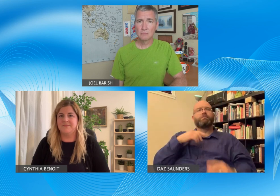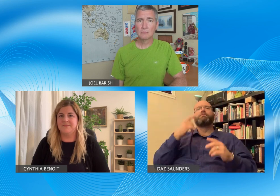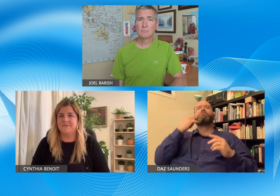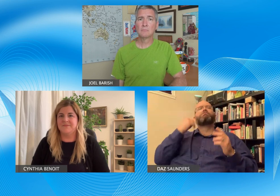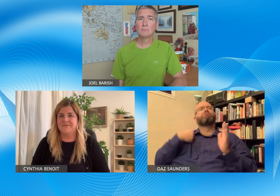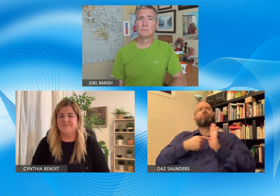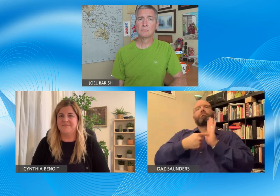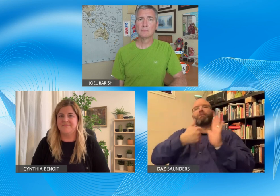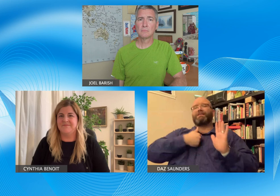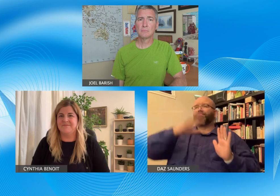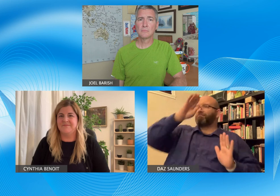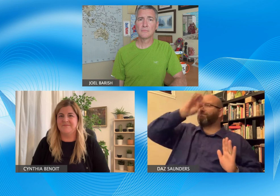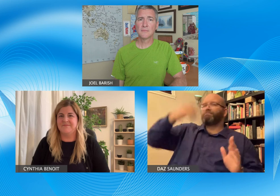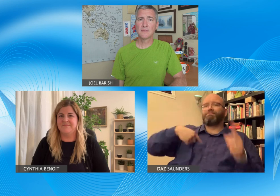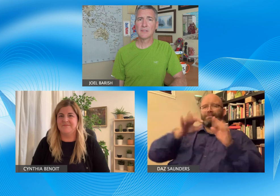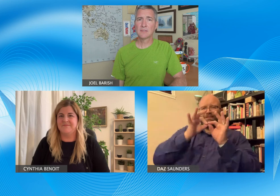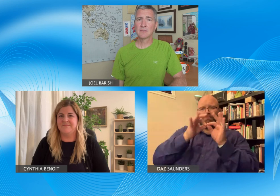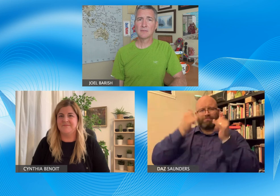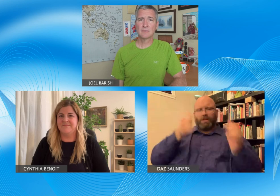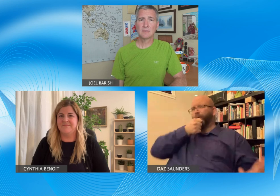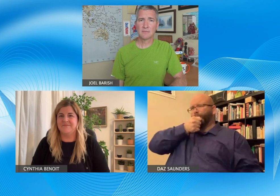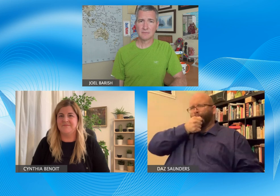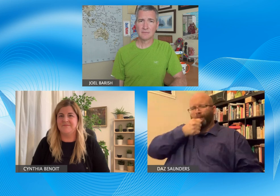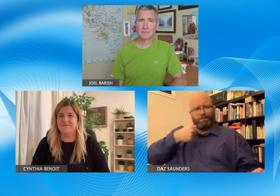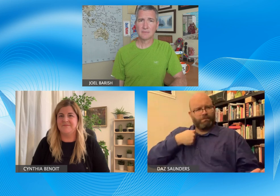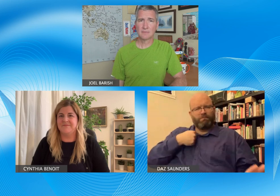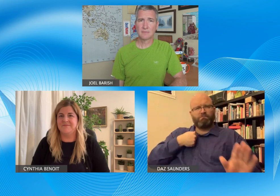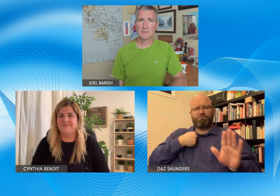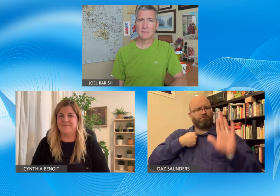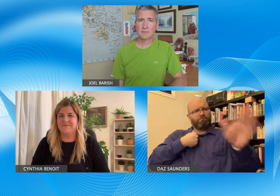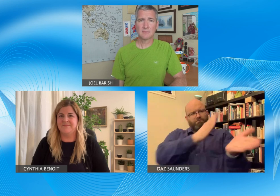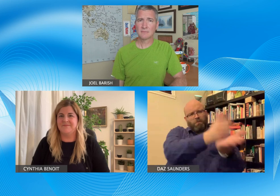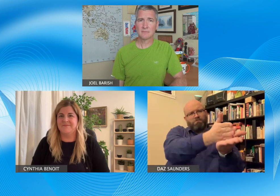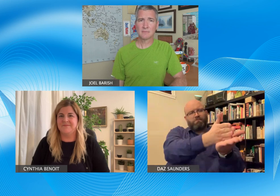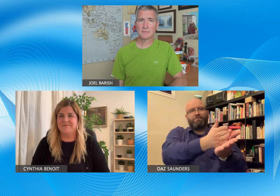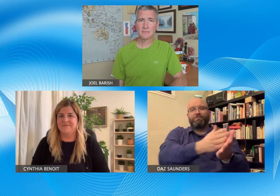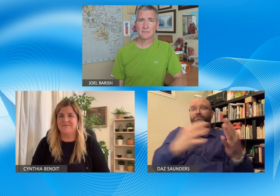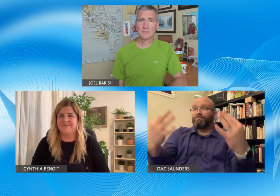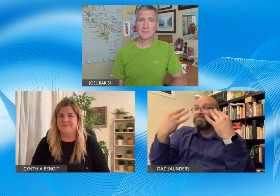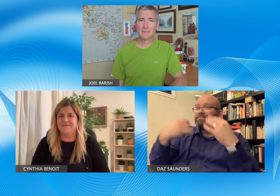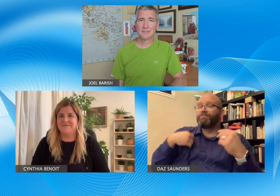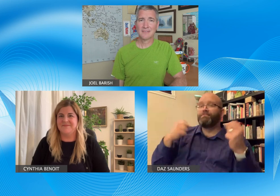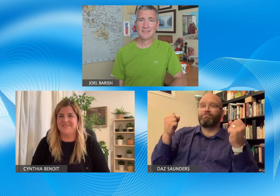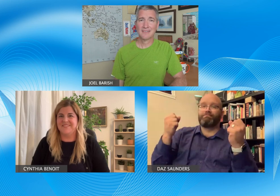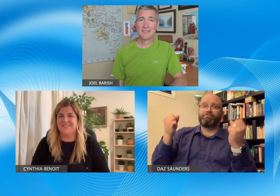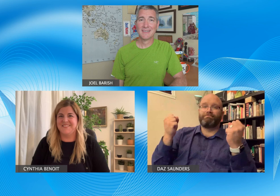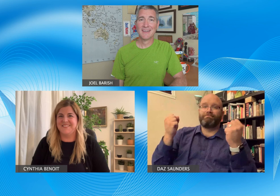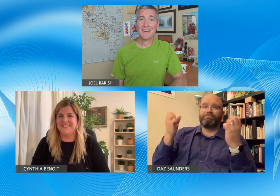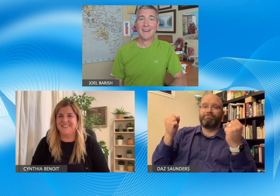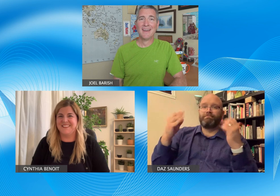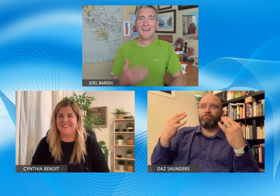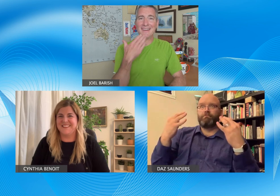It was like revealing your essence. For example, I should start my speech without any interpretation.